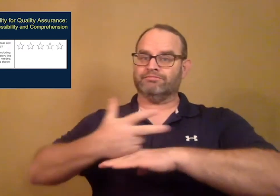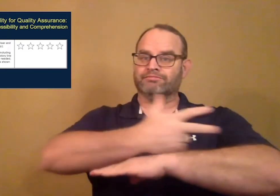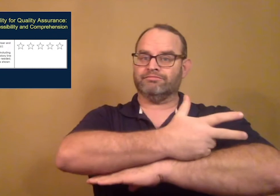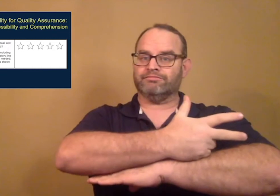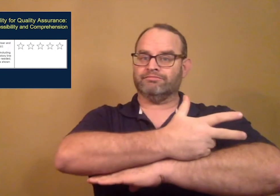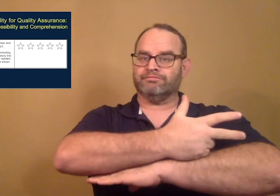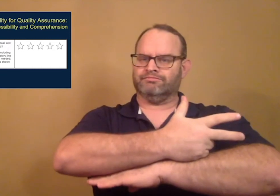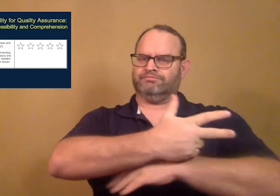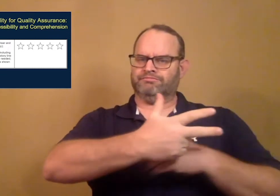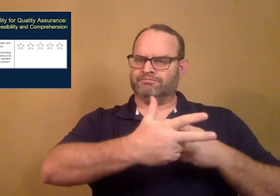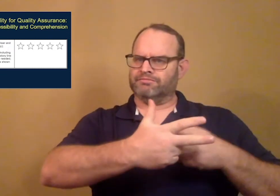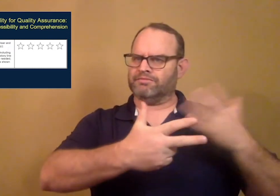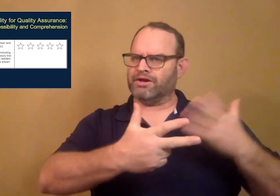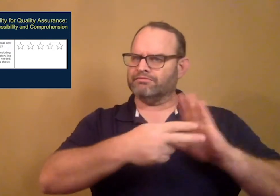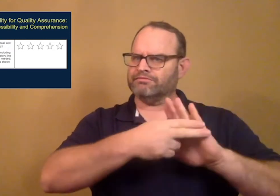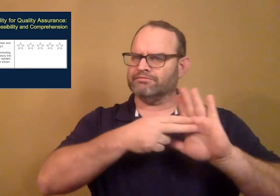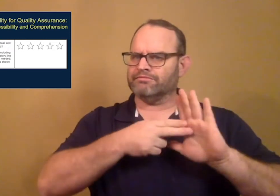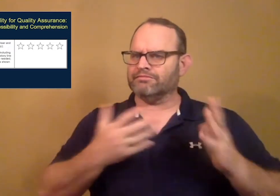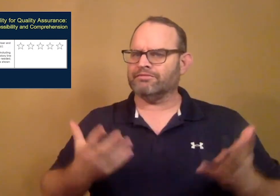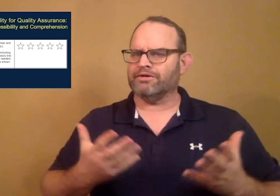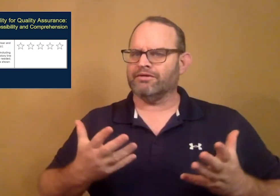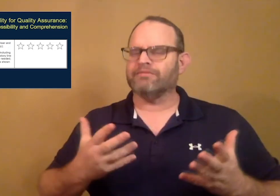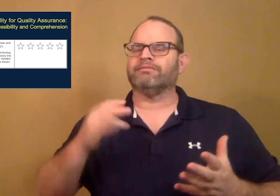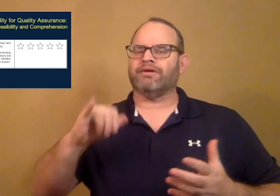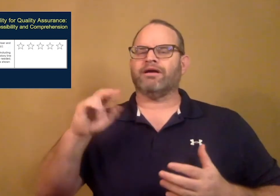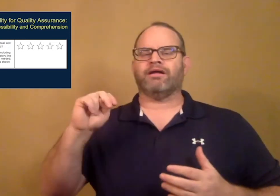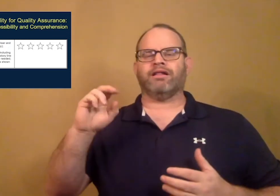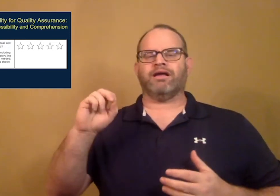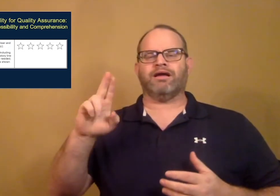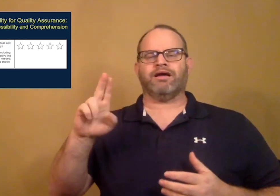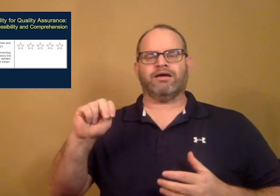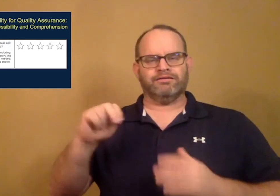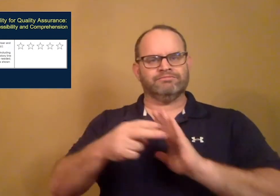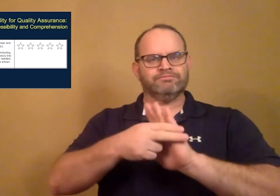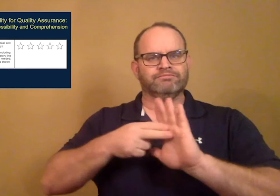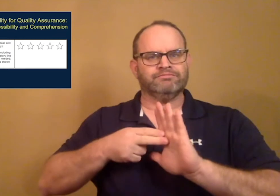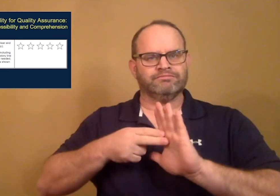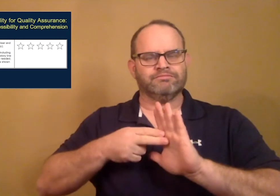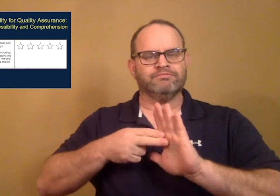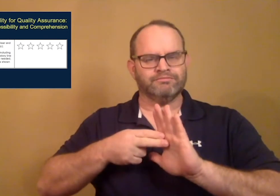When I signed this way, I did not identify the vehicle. I need to use noun identification for specificity.